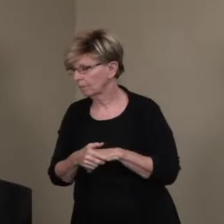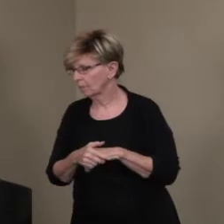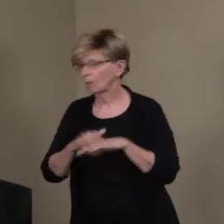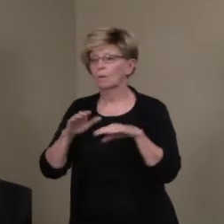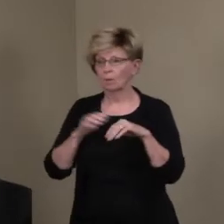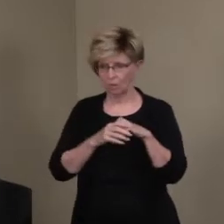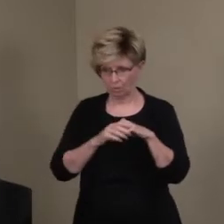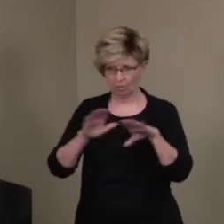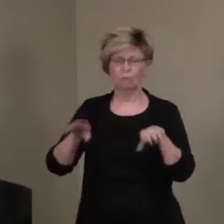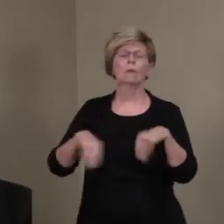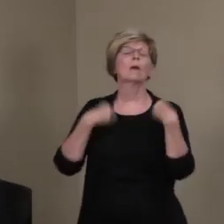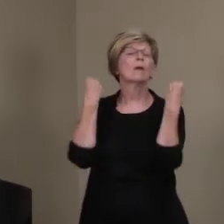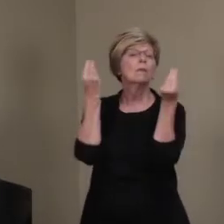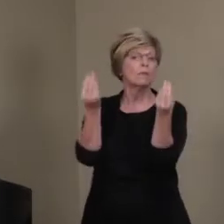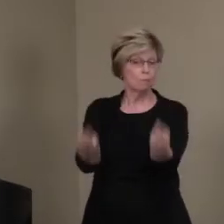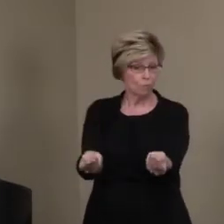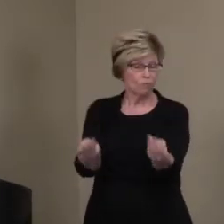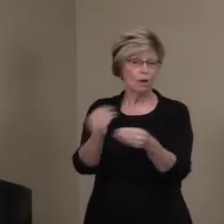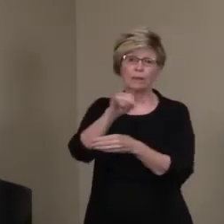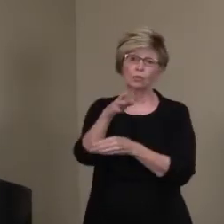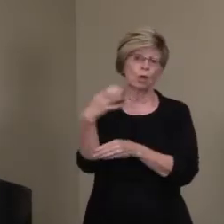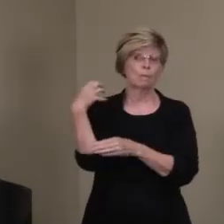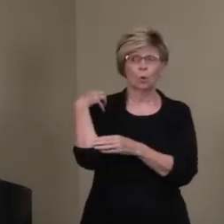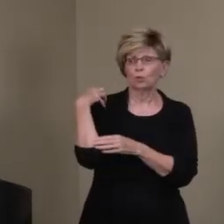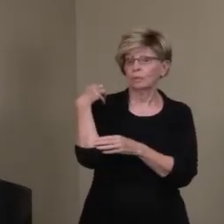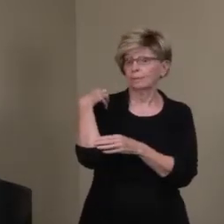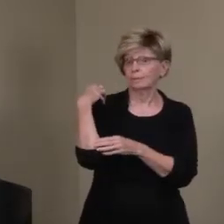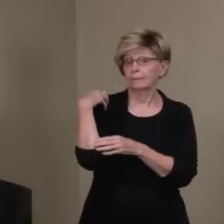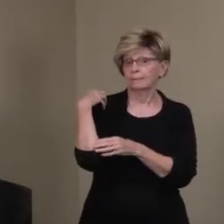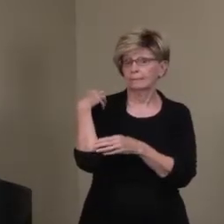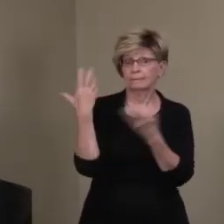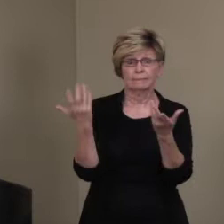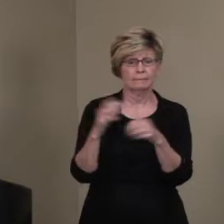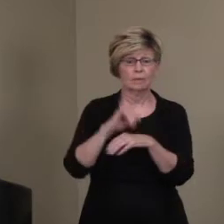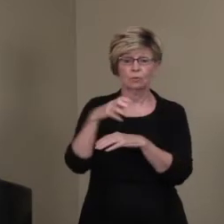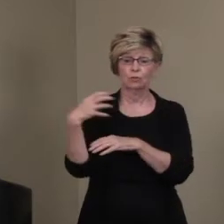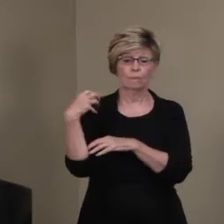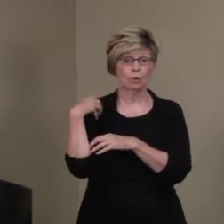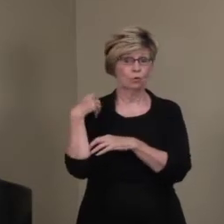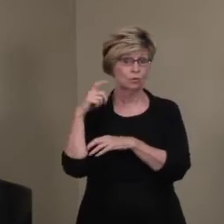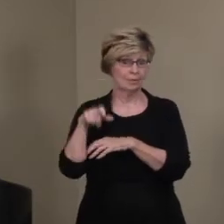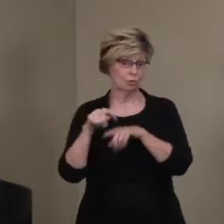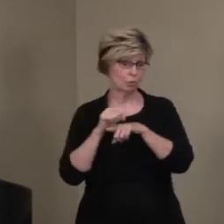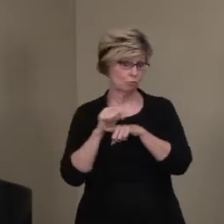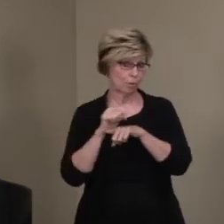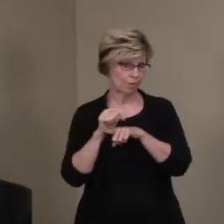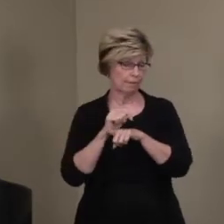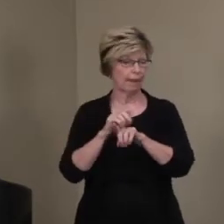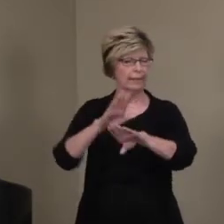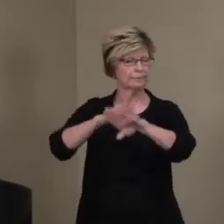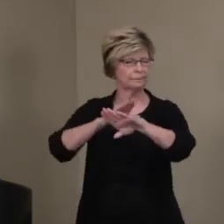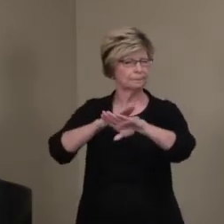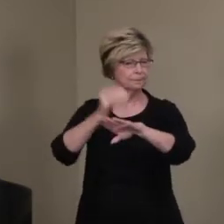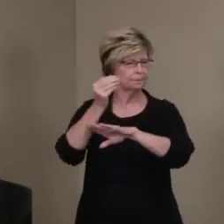with the student they may provide job coaches and the doctors need to be